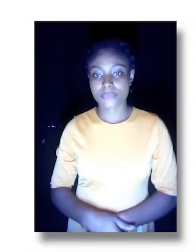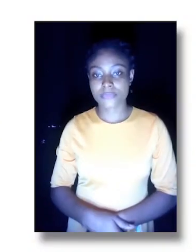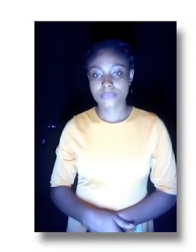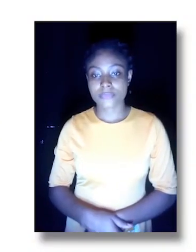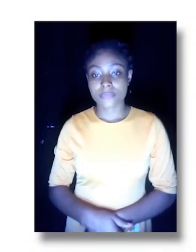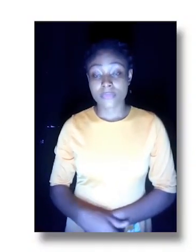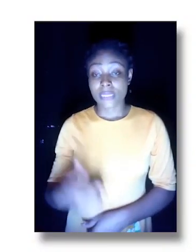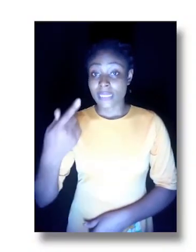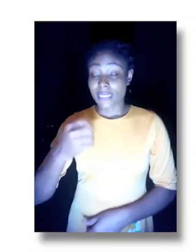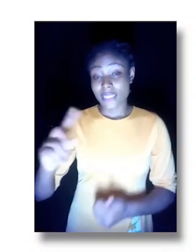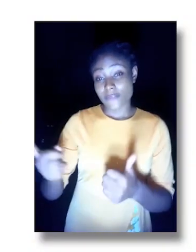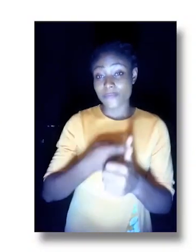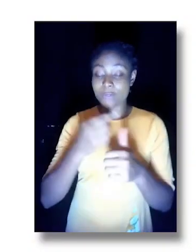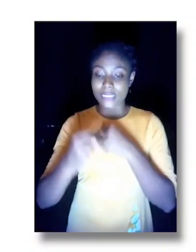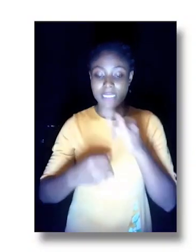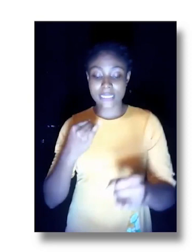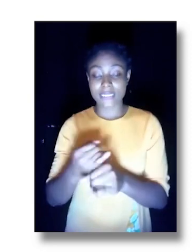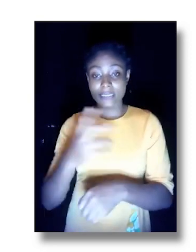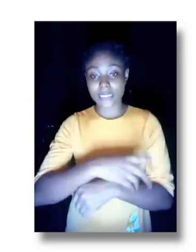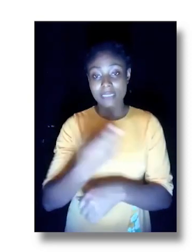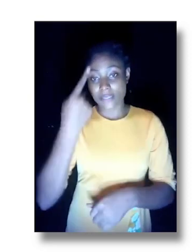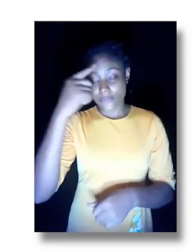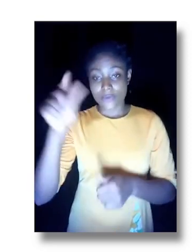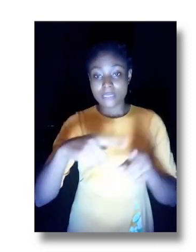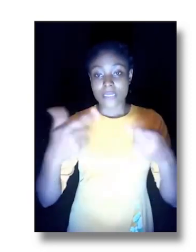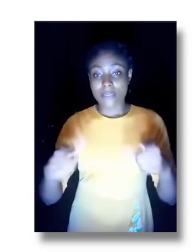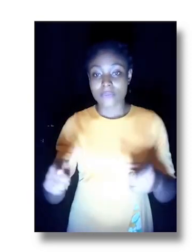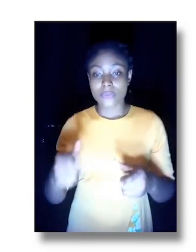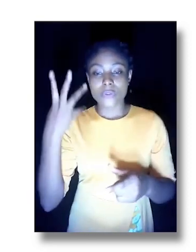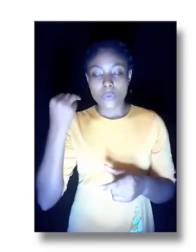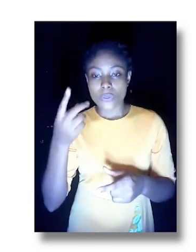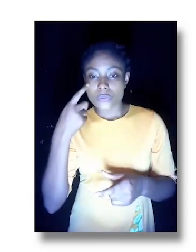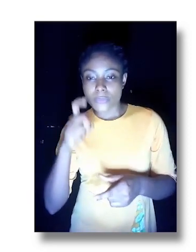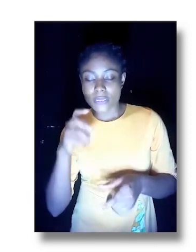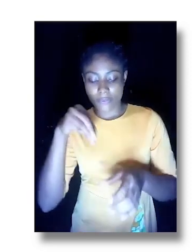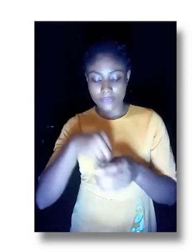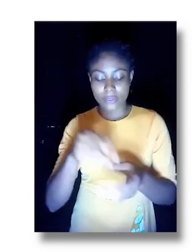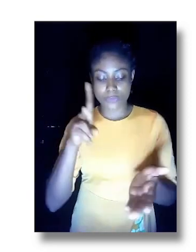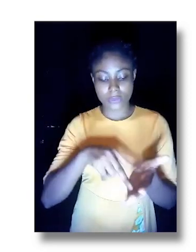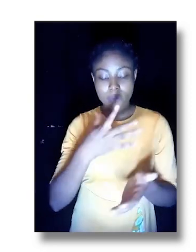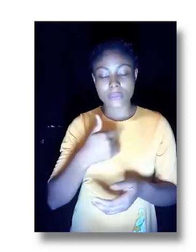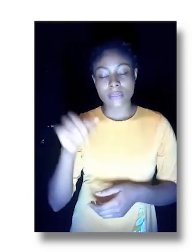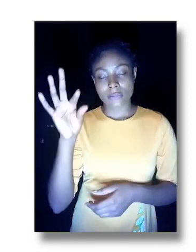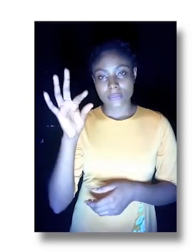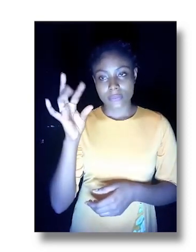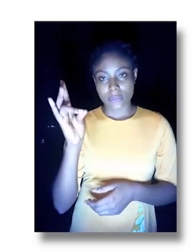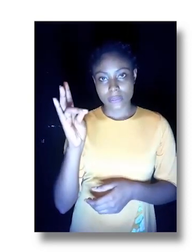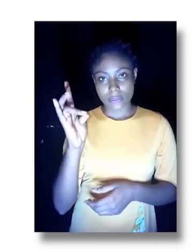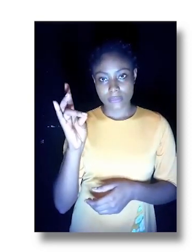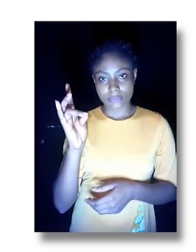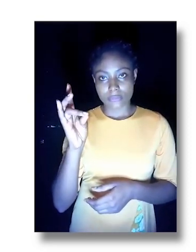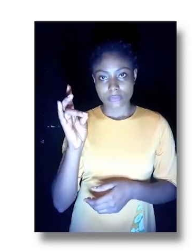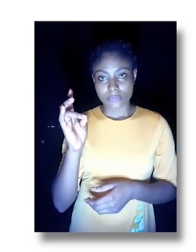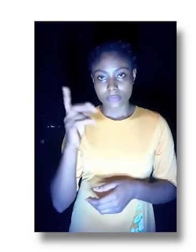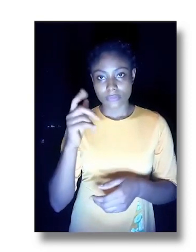The first International Day of Sign Languages was observed in 2018, a year after we launched